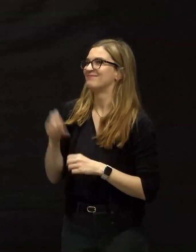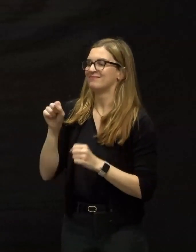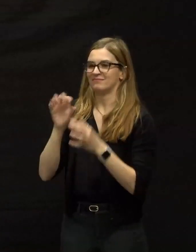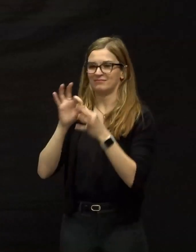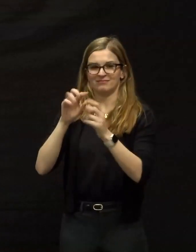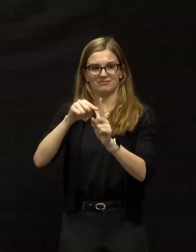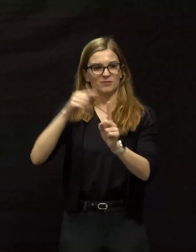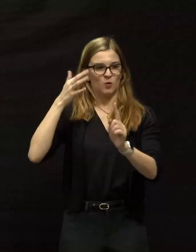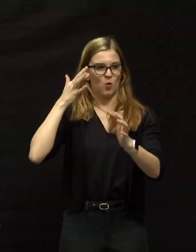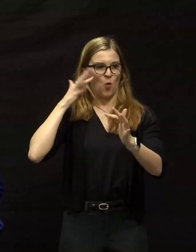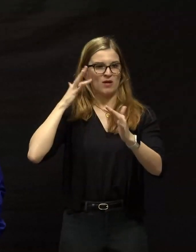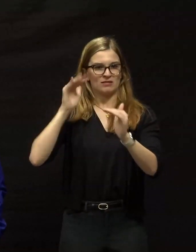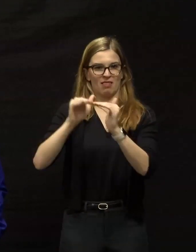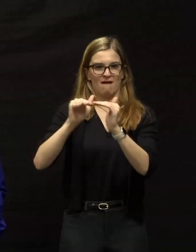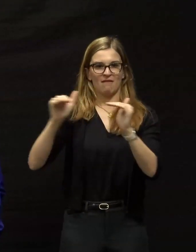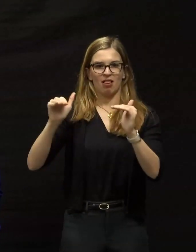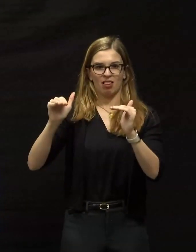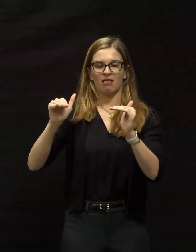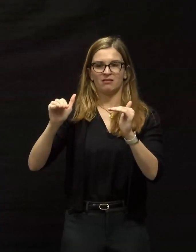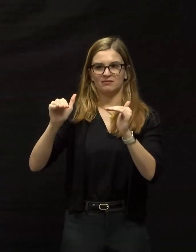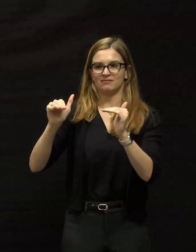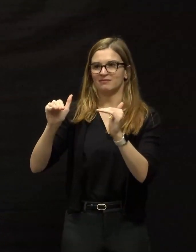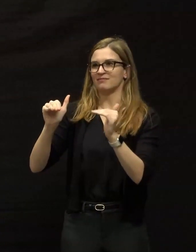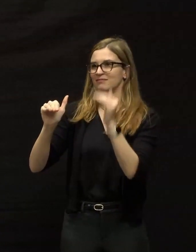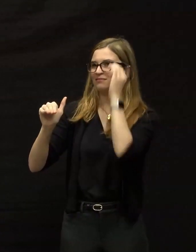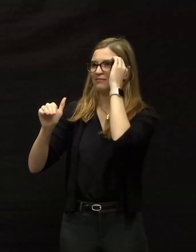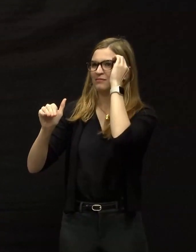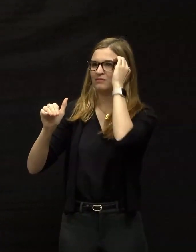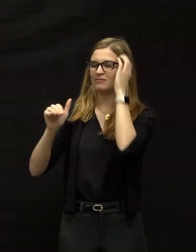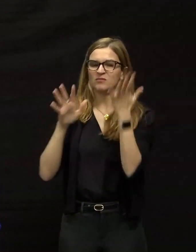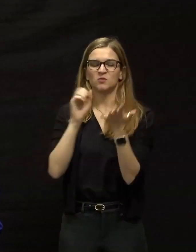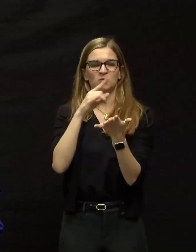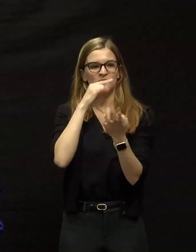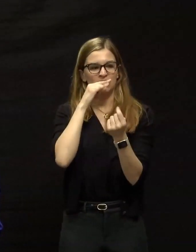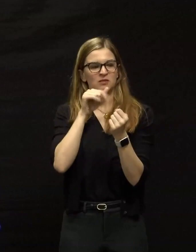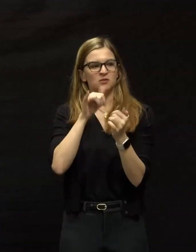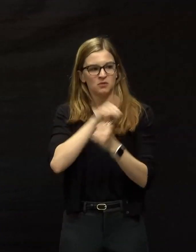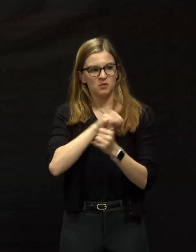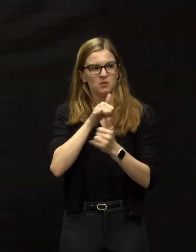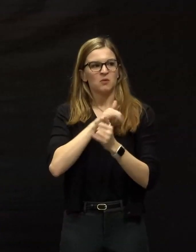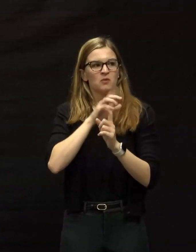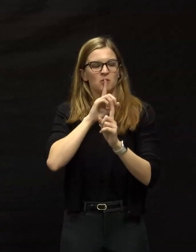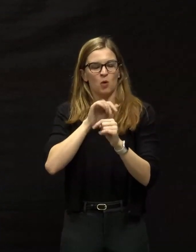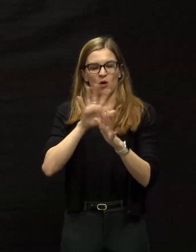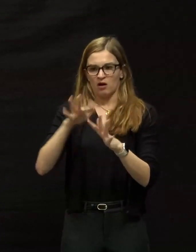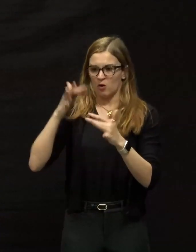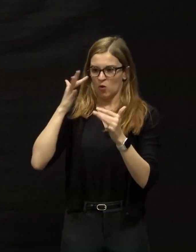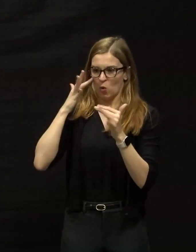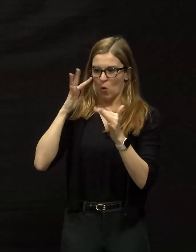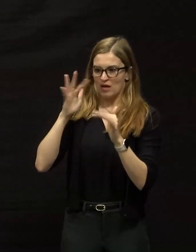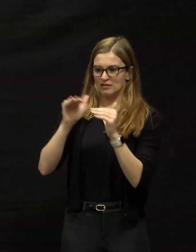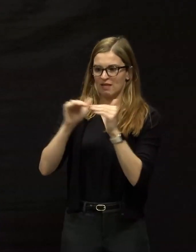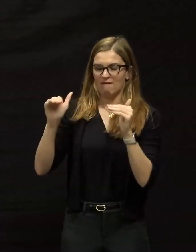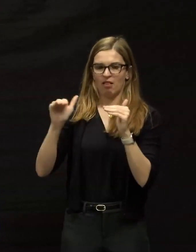that you can see here, these examples. So the one is as far as the noise level goes, a child who, wow says, you know,